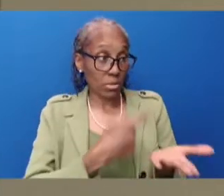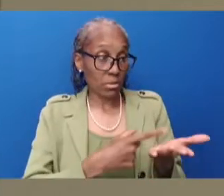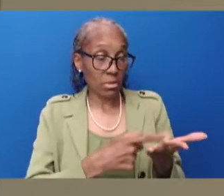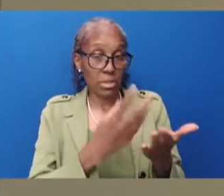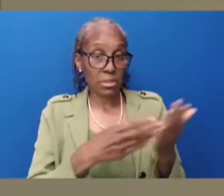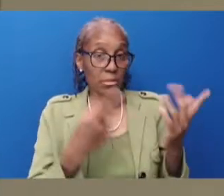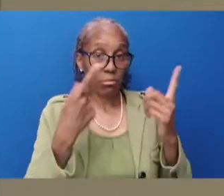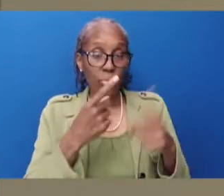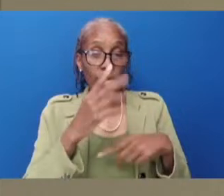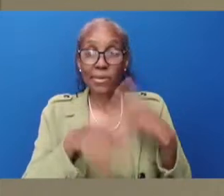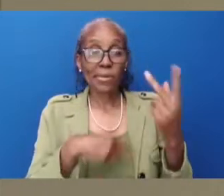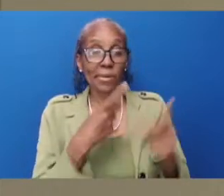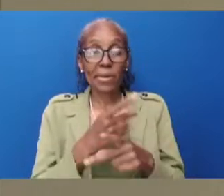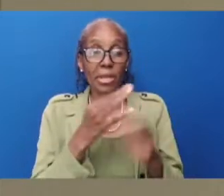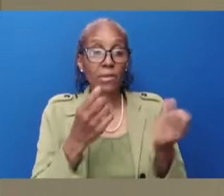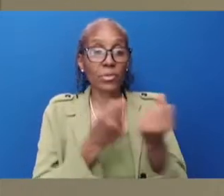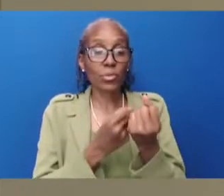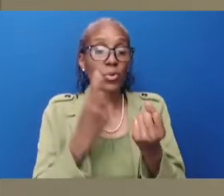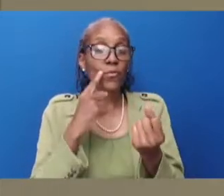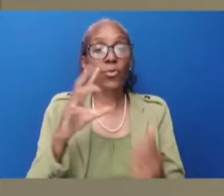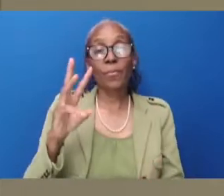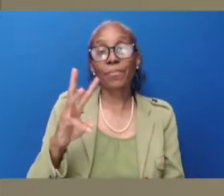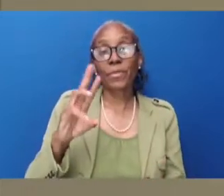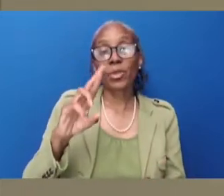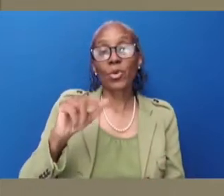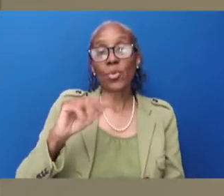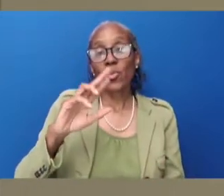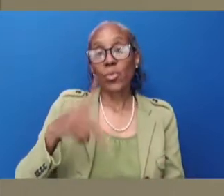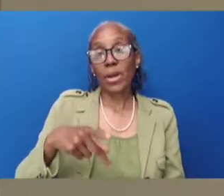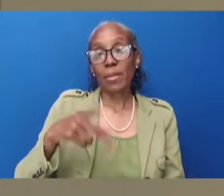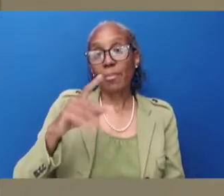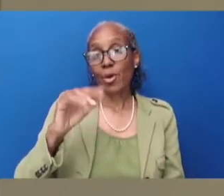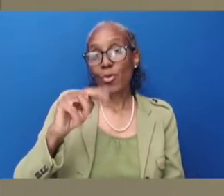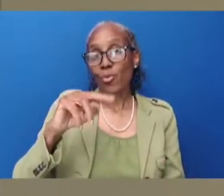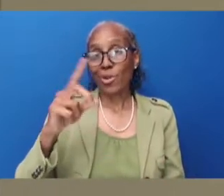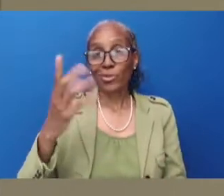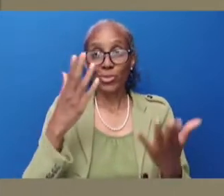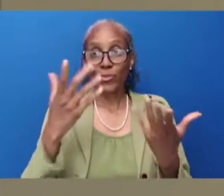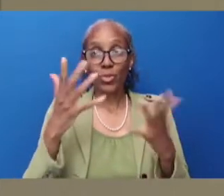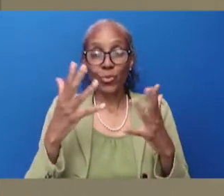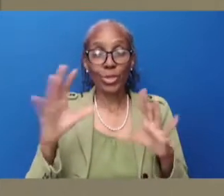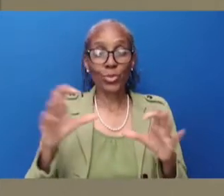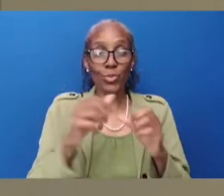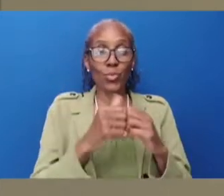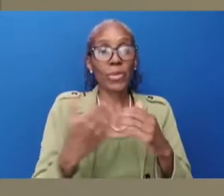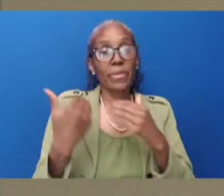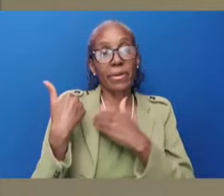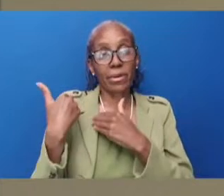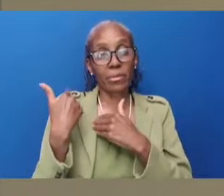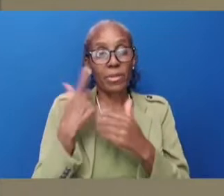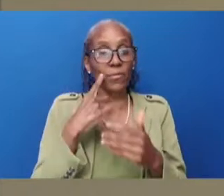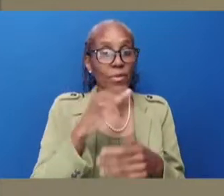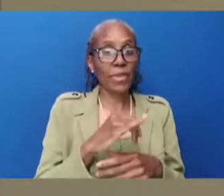, NON-SENIORS, IF WE COULD FIGURE OUT, DENA, AT SOME